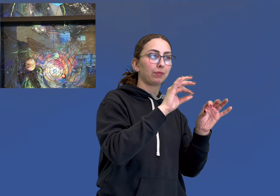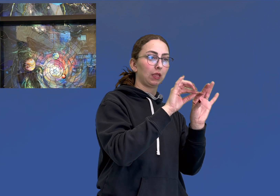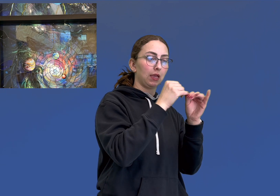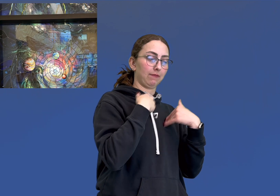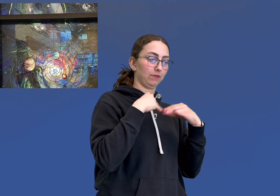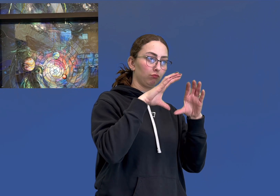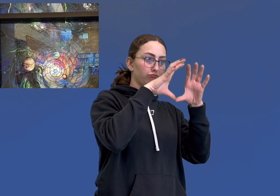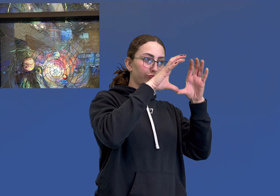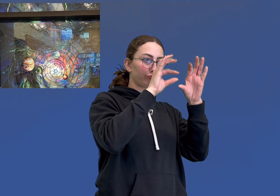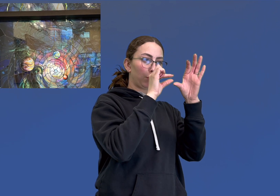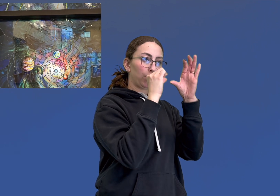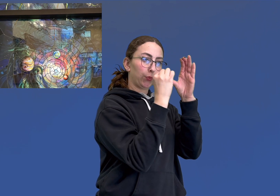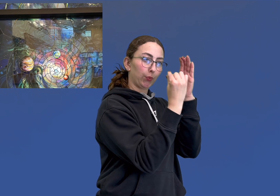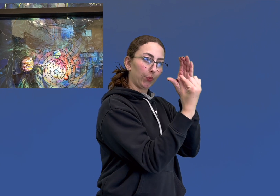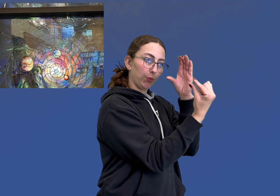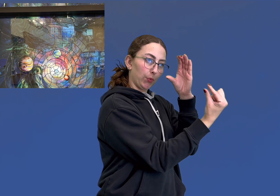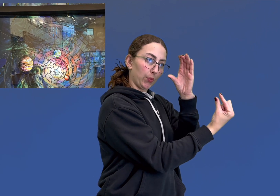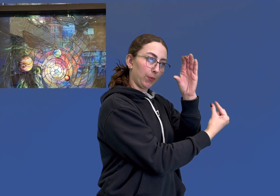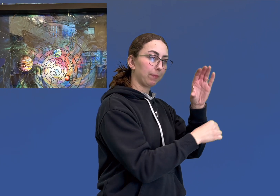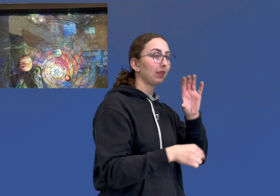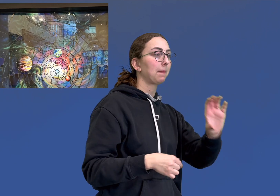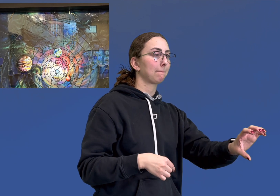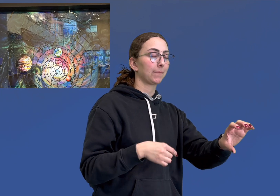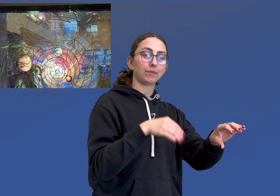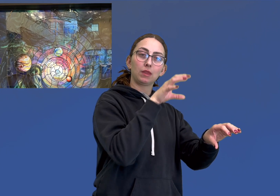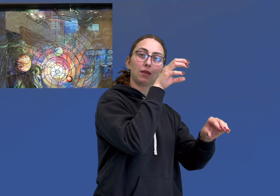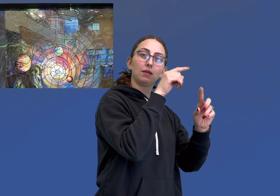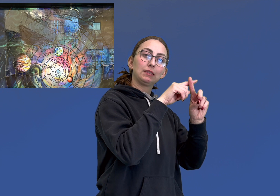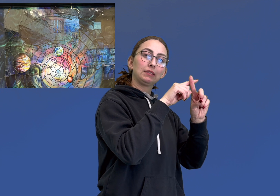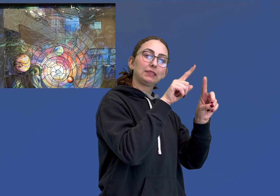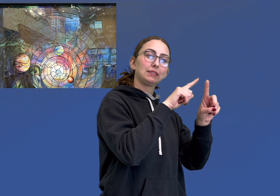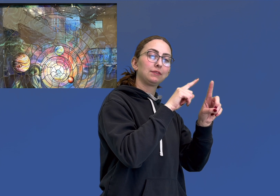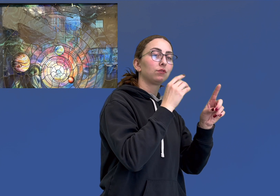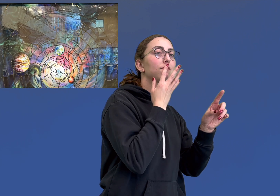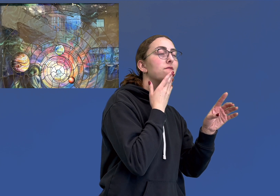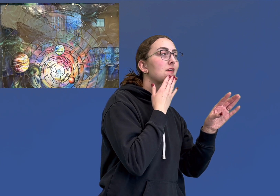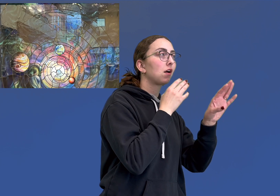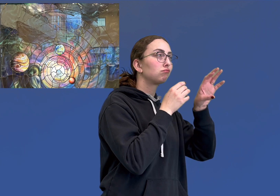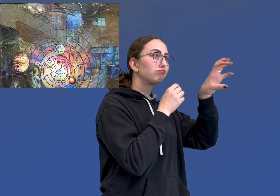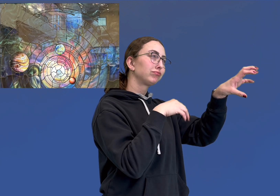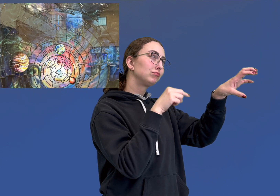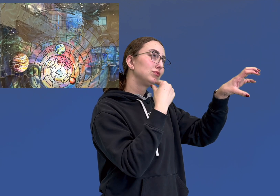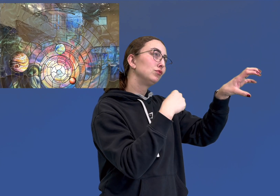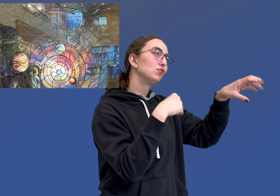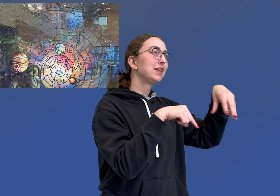as a planet with a ring around it There are other colored planets shown here